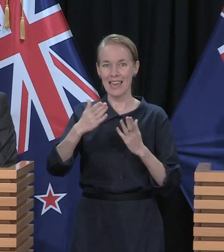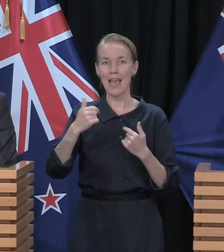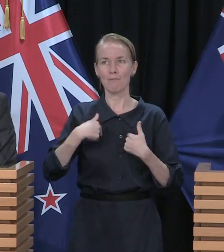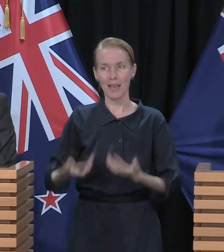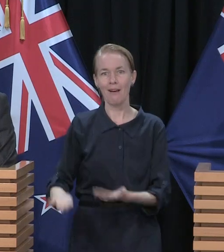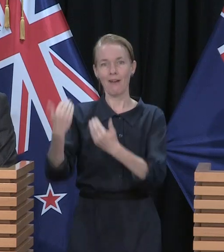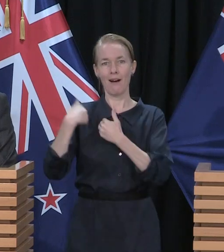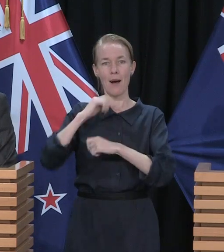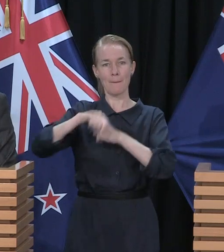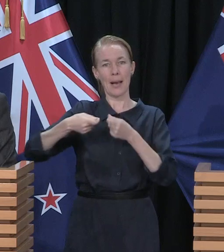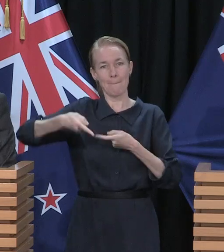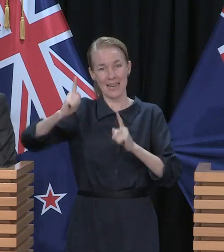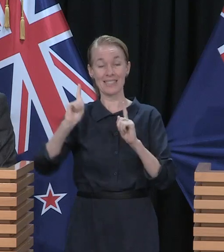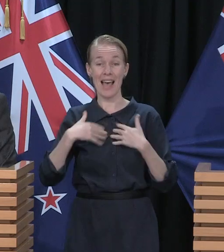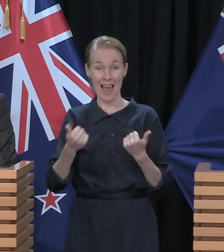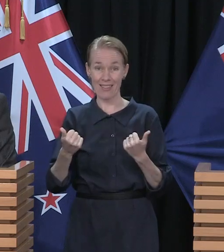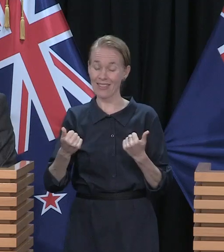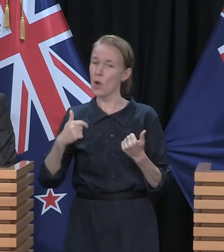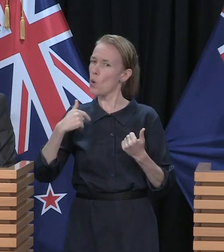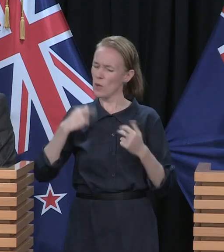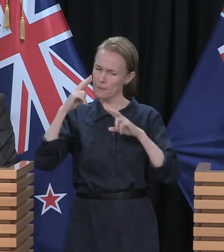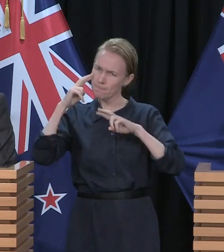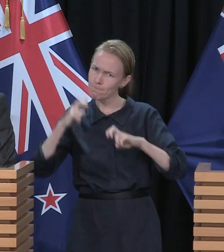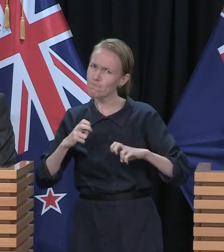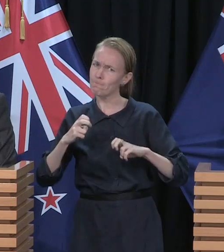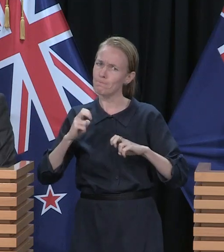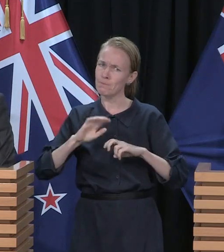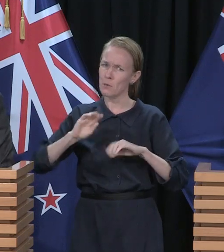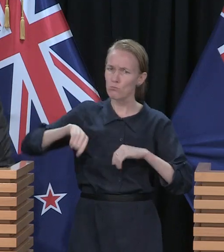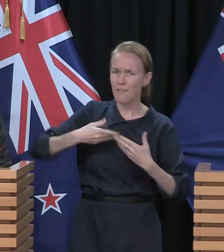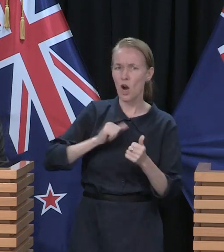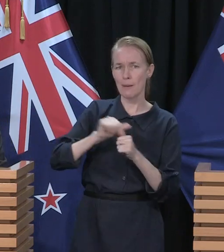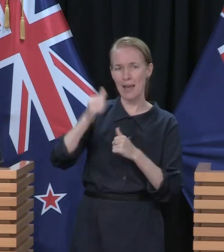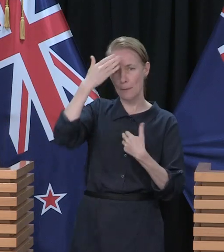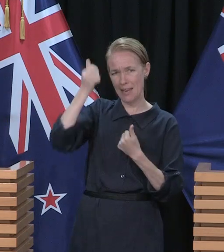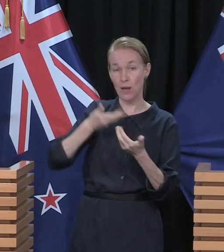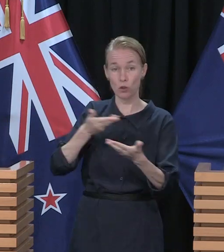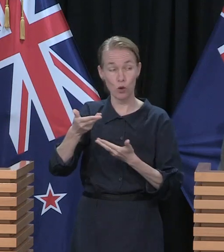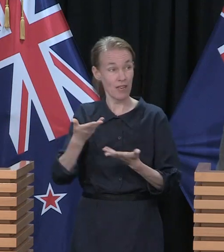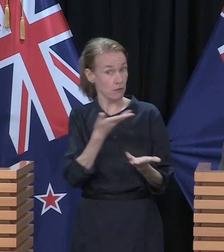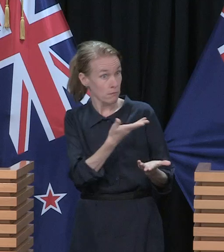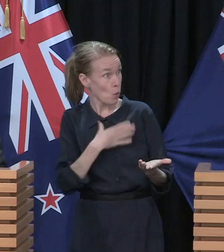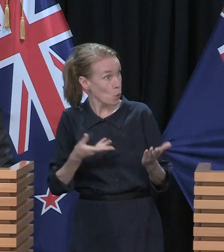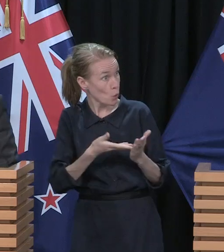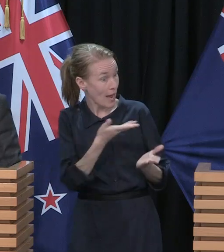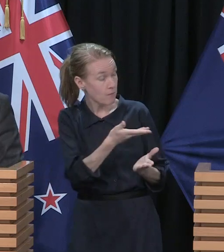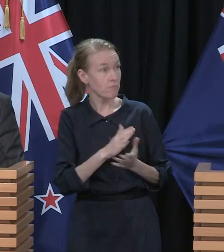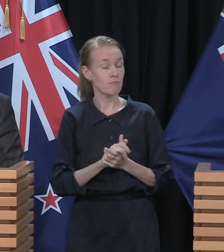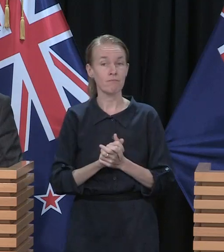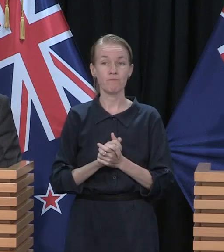Minister of Health. That is one thing well had a discussion about early on, about making sure that there is mental health support available to everybody in a